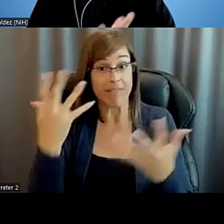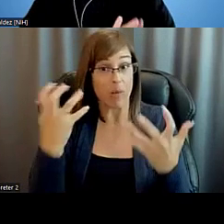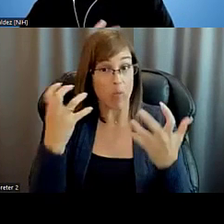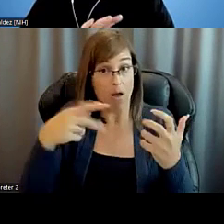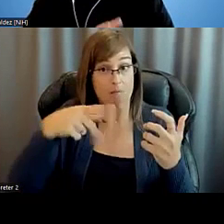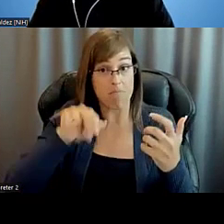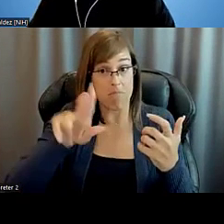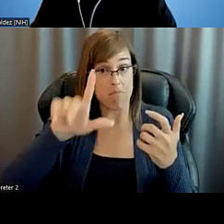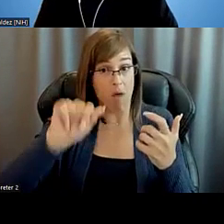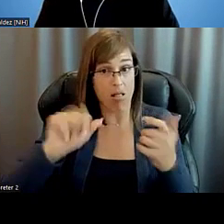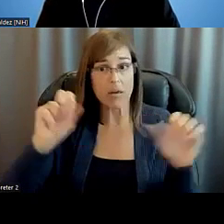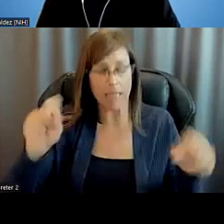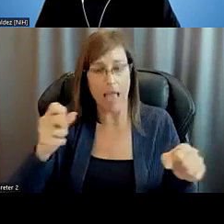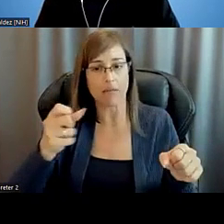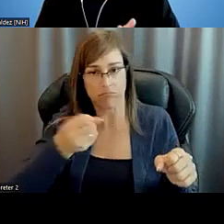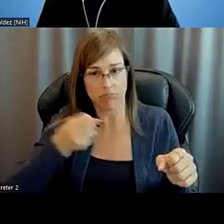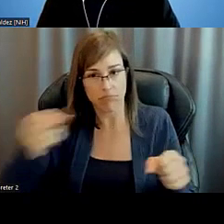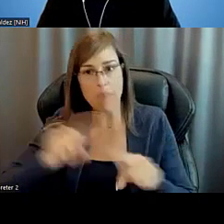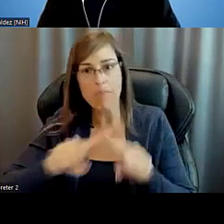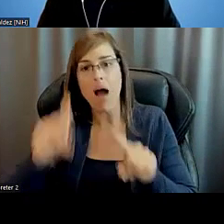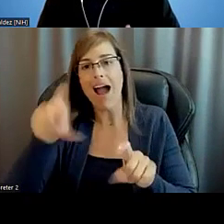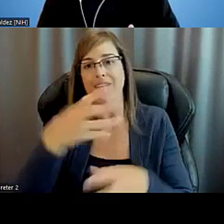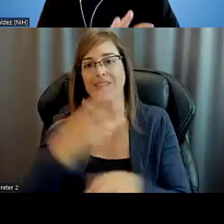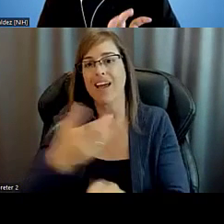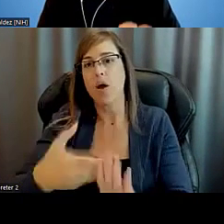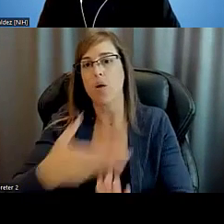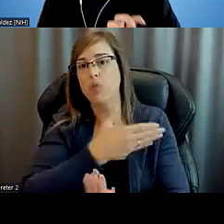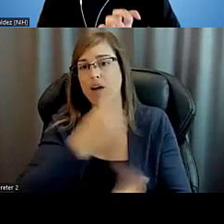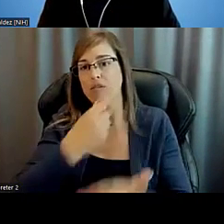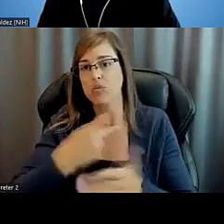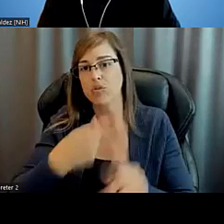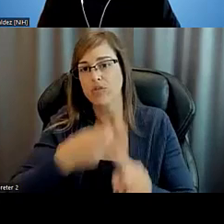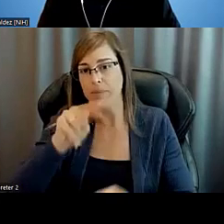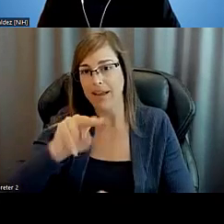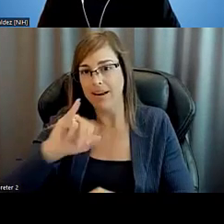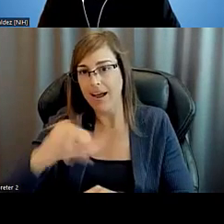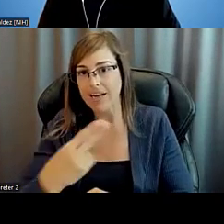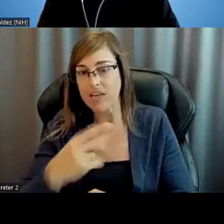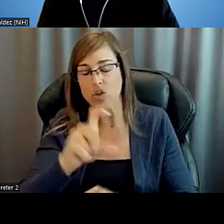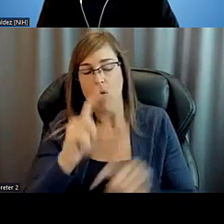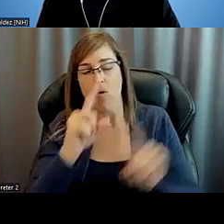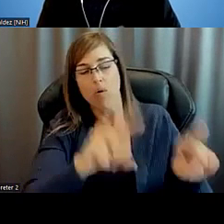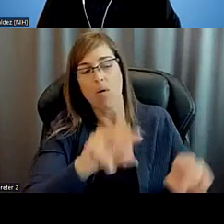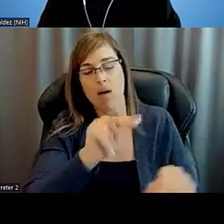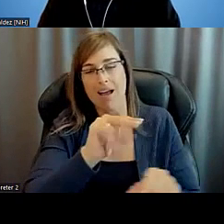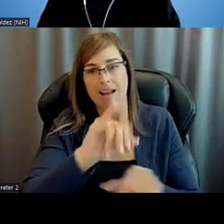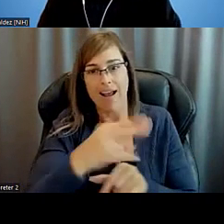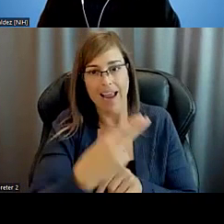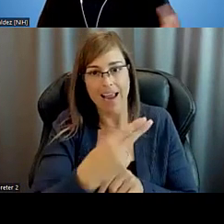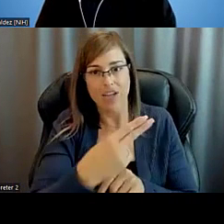but they have to get prior approval from the NIH. So they'll go to the NIH grants management specialist and say, "Here's Paula Postdoc. We think she's great.